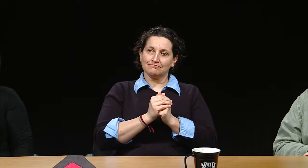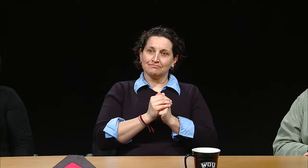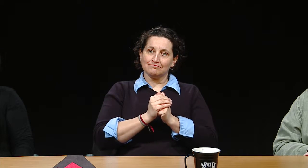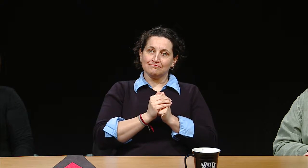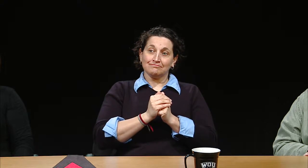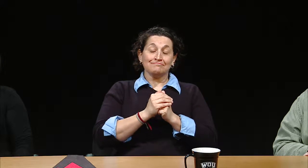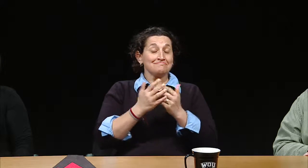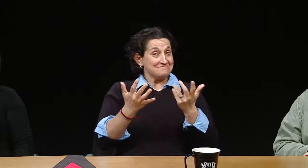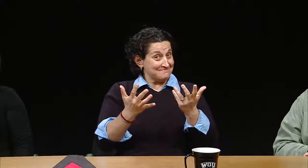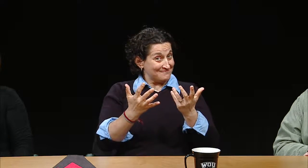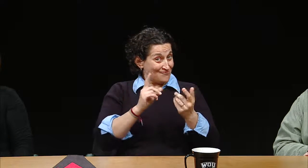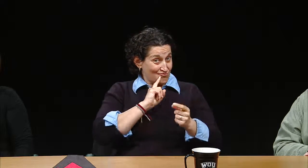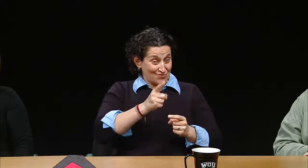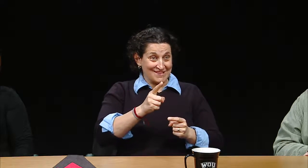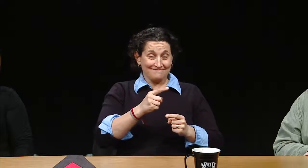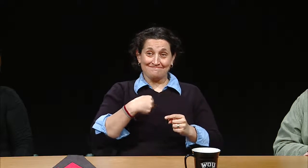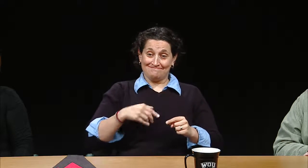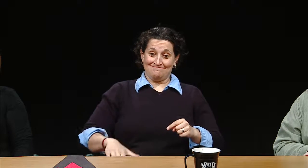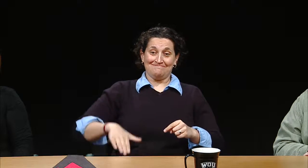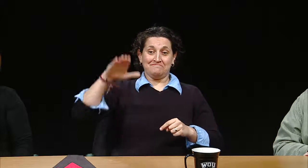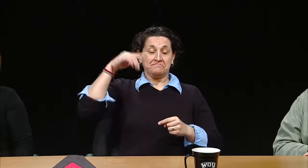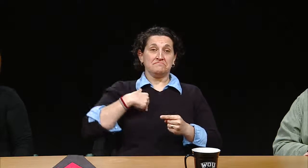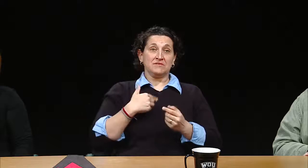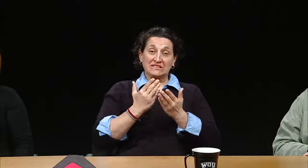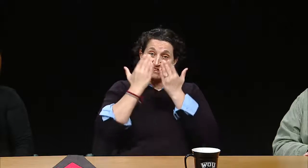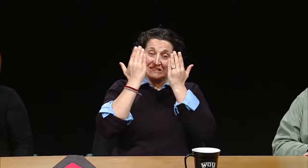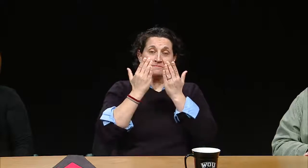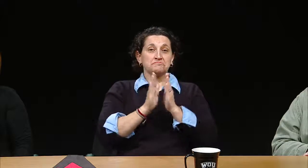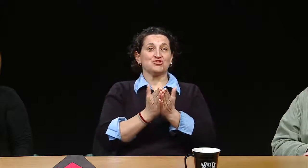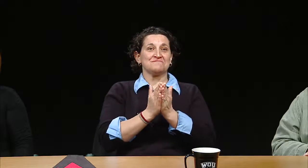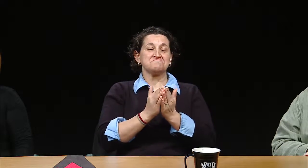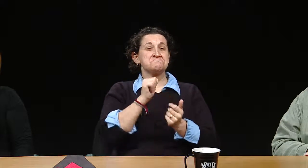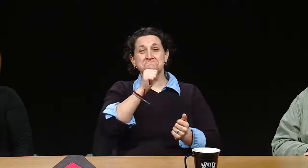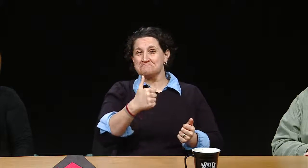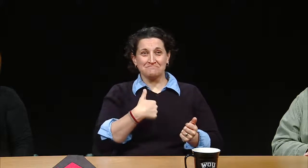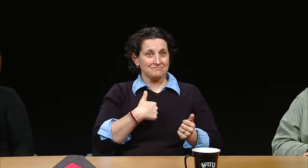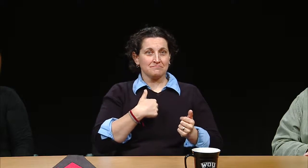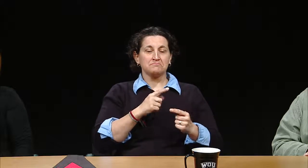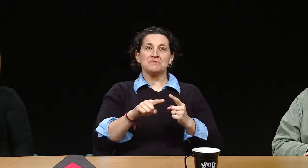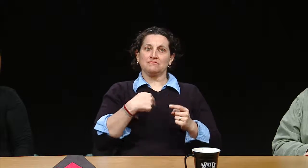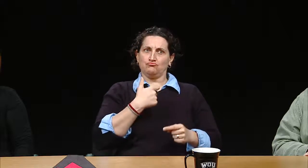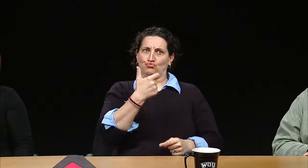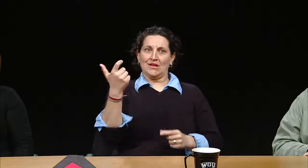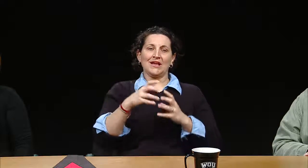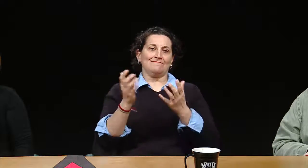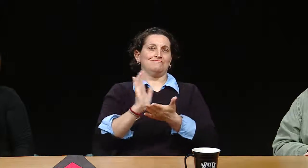which -- the content is fascinating, and after a while -- it's not like captioning a YouTube video.